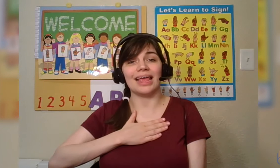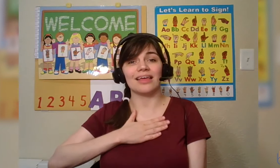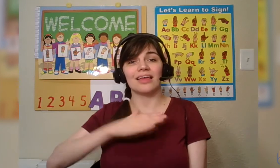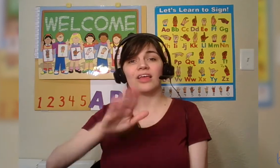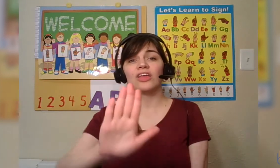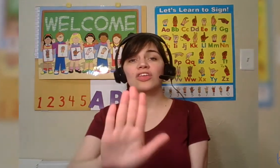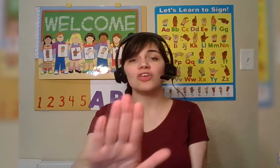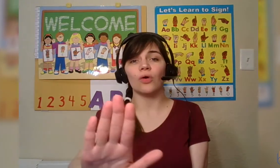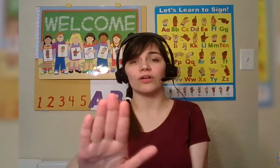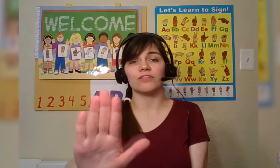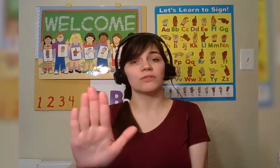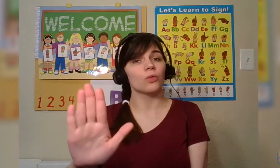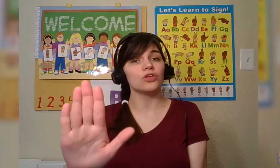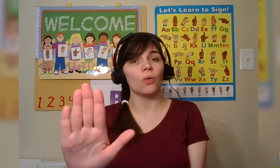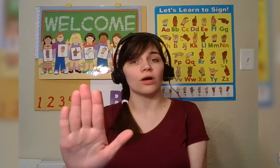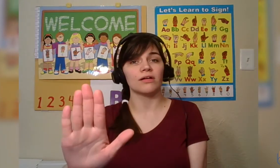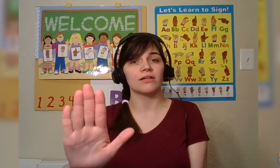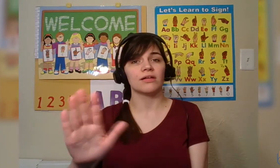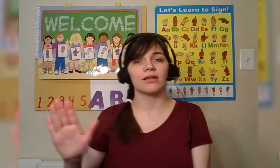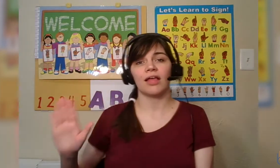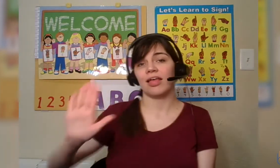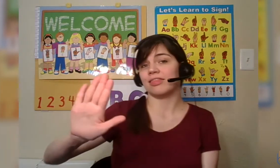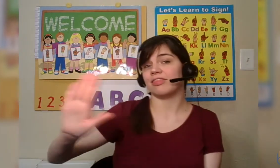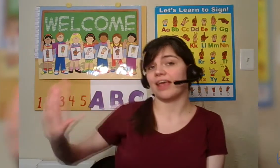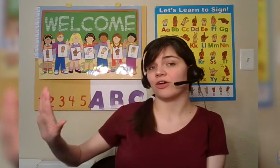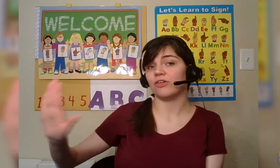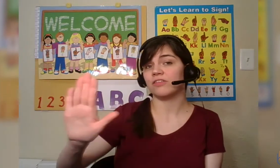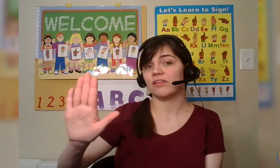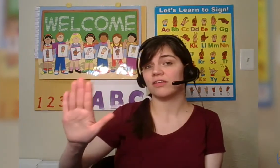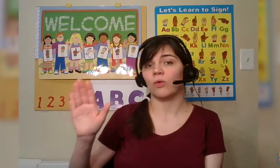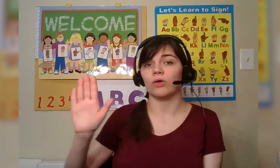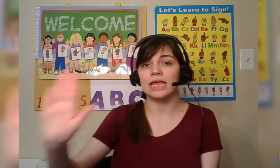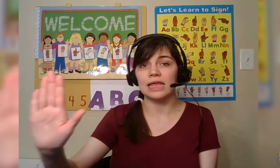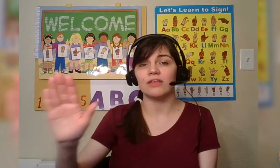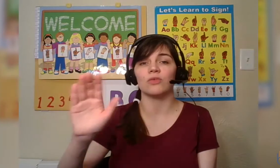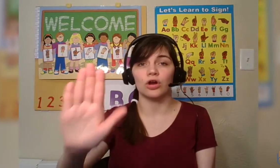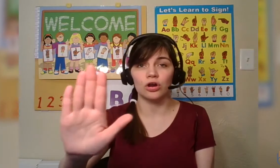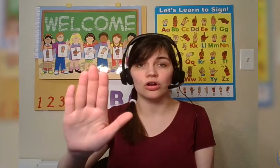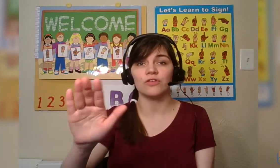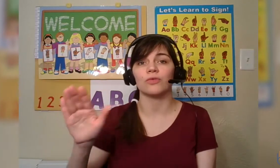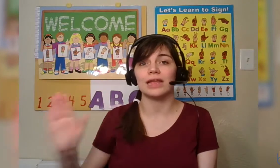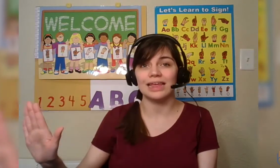Yours or your. Theirs or his or hers or it's.